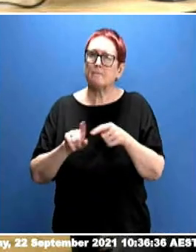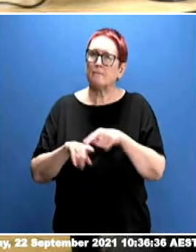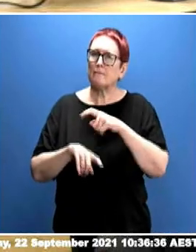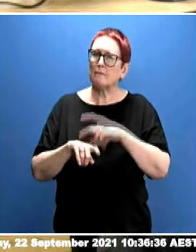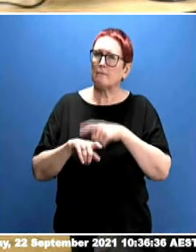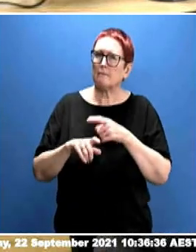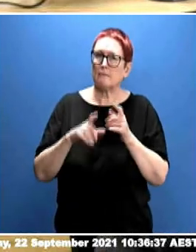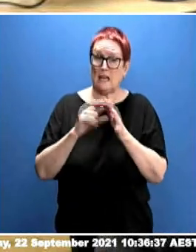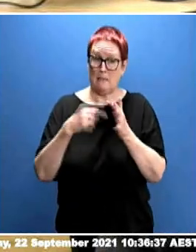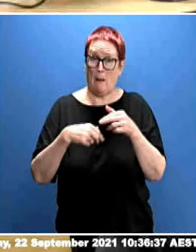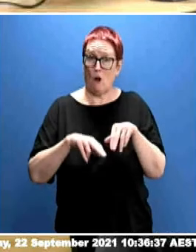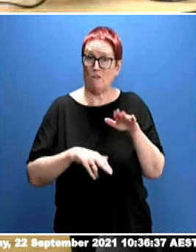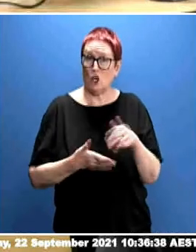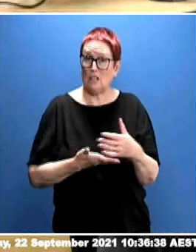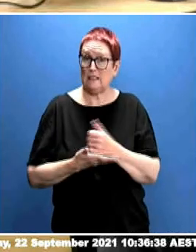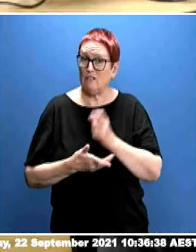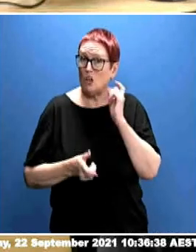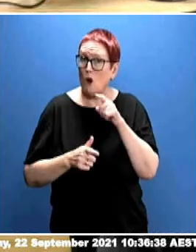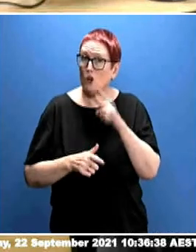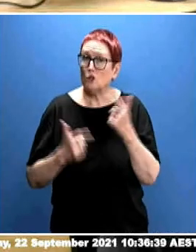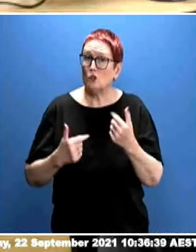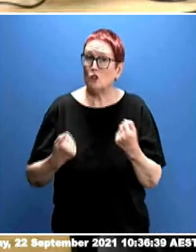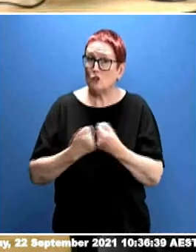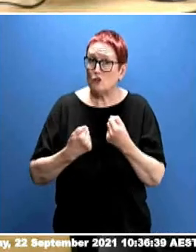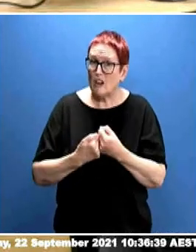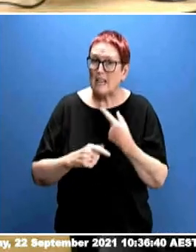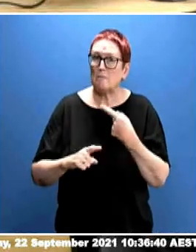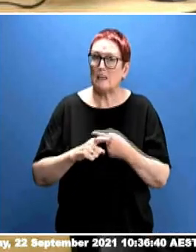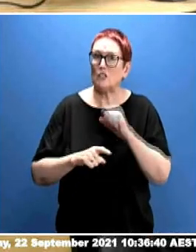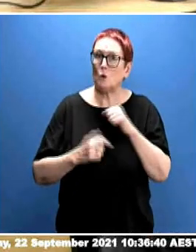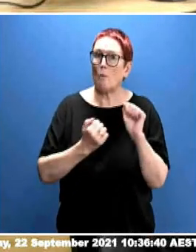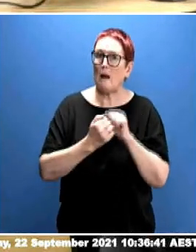had around your drug use at the time and domestic violence? Mm.